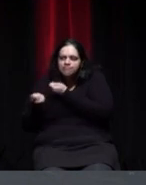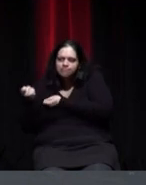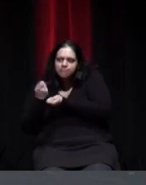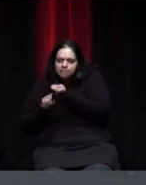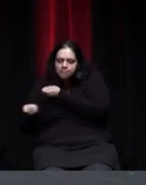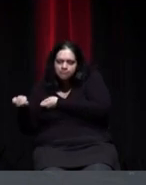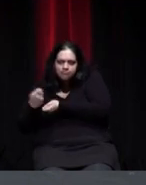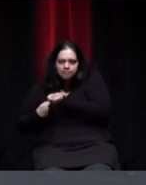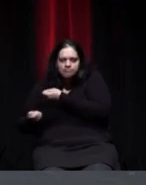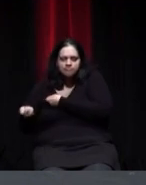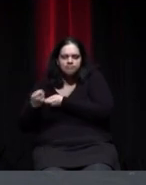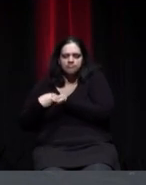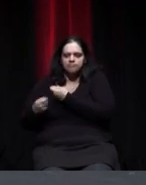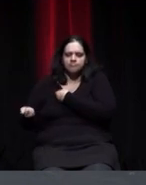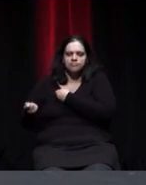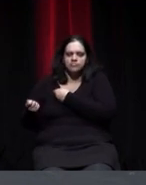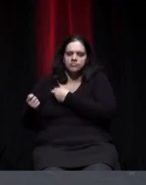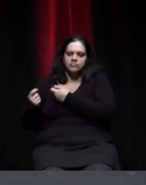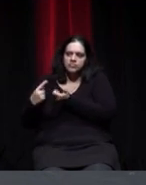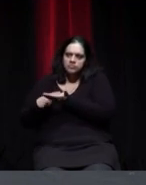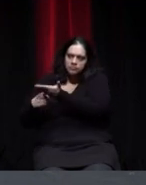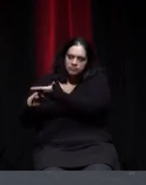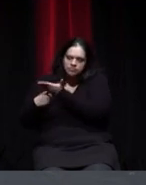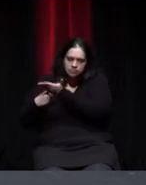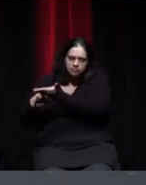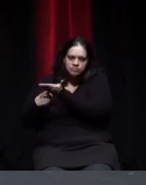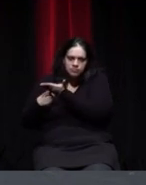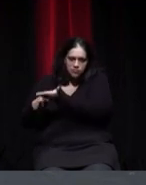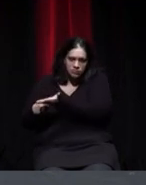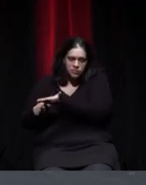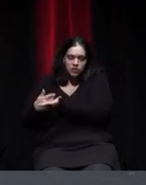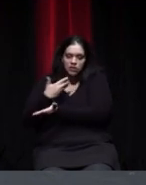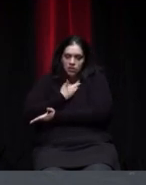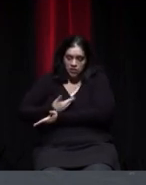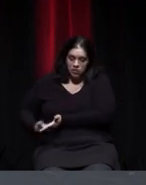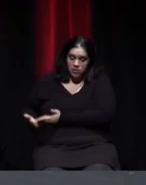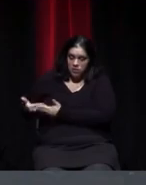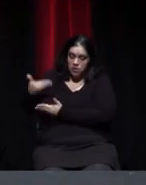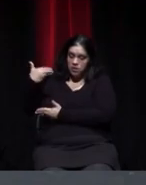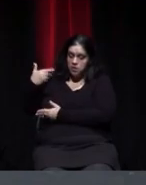a position of client in the '70s and the '80s.